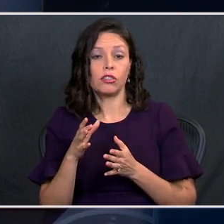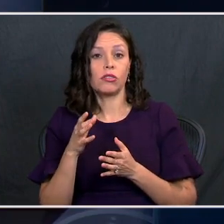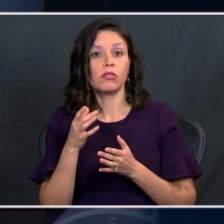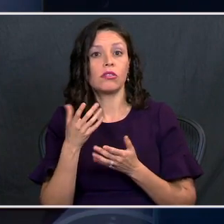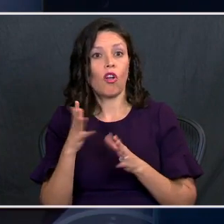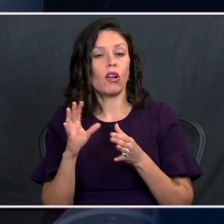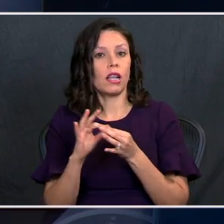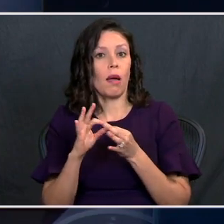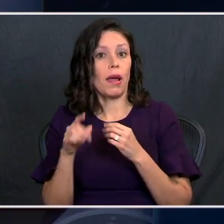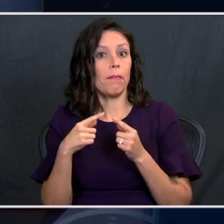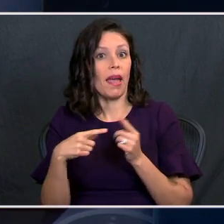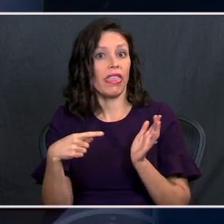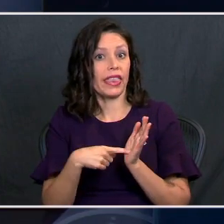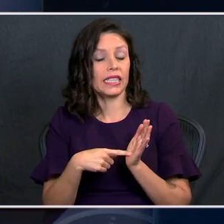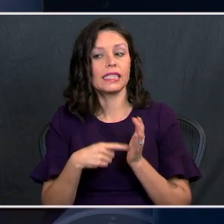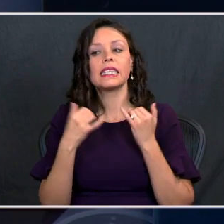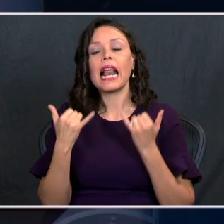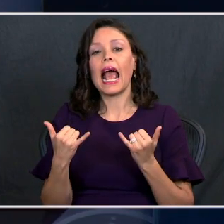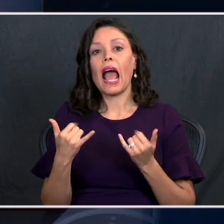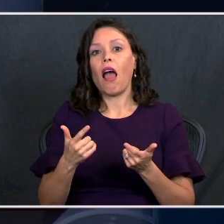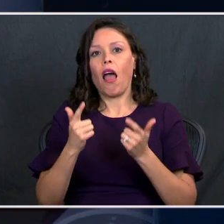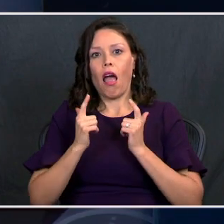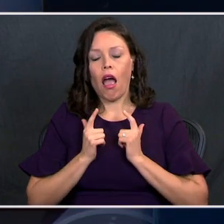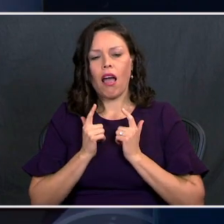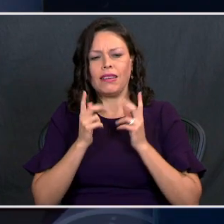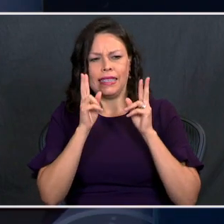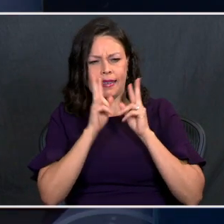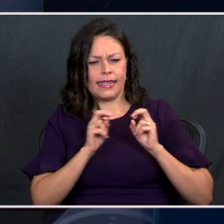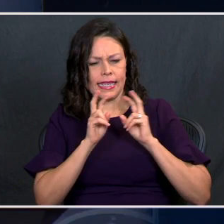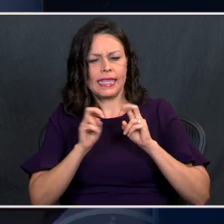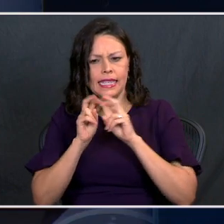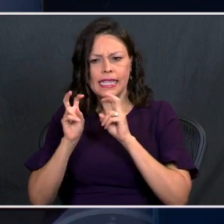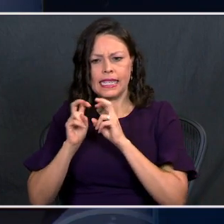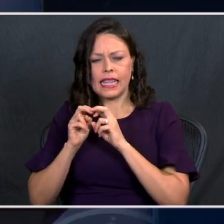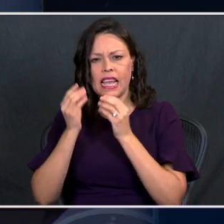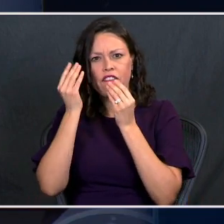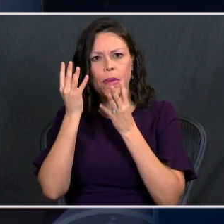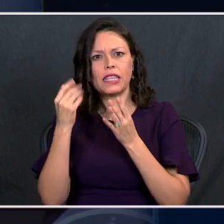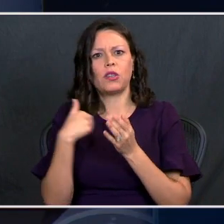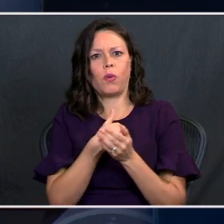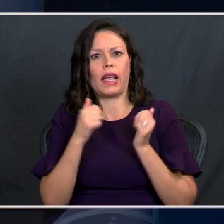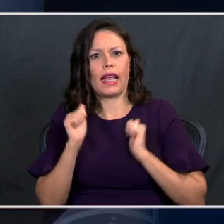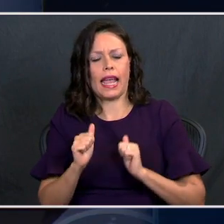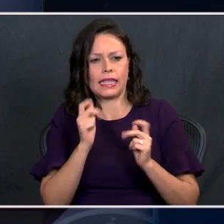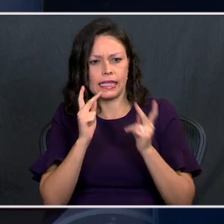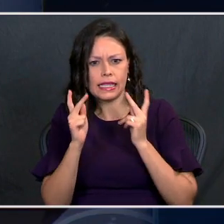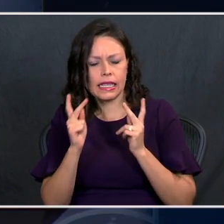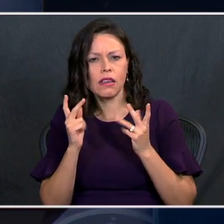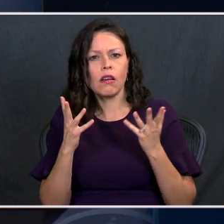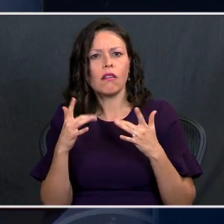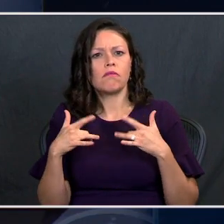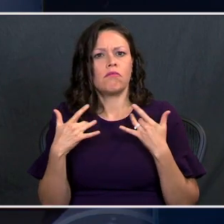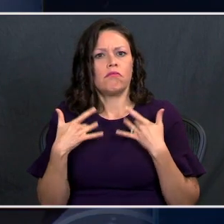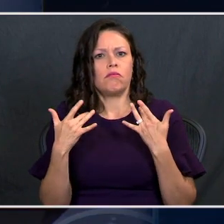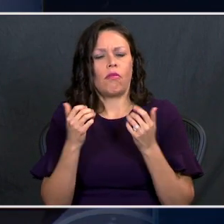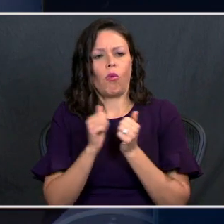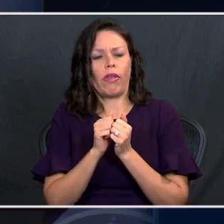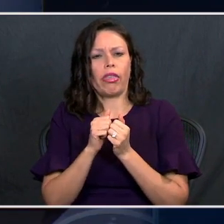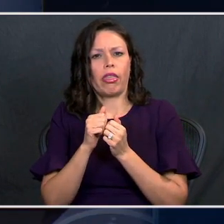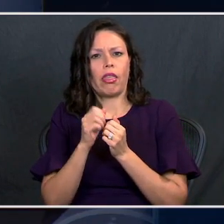And I think what we're trying to do now is fully assess what we have access to, what the status of the vaccine supply looks like,